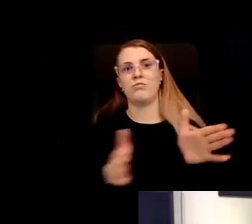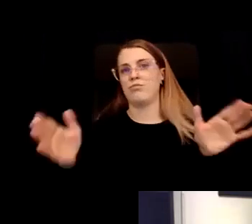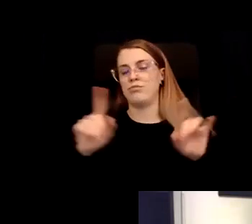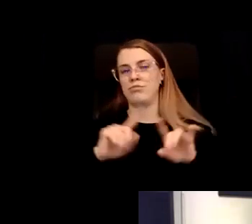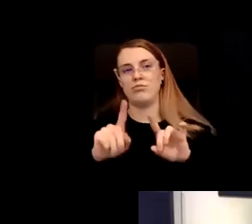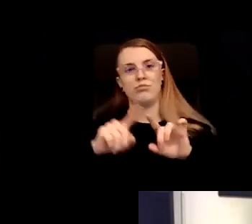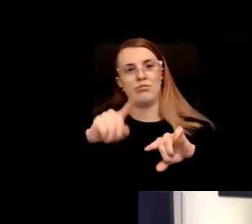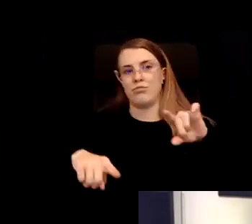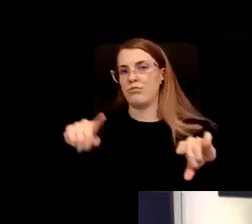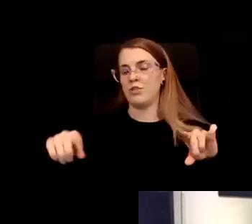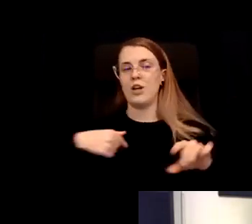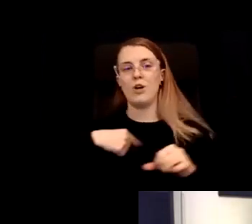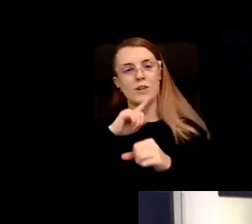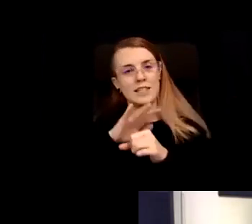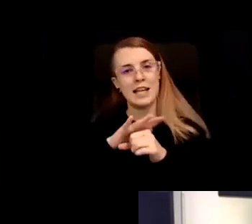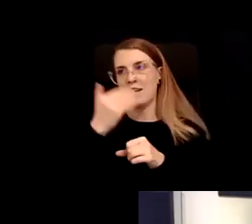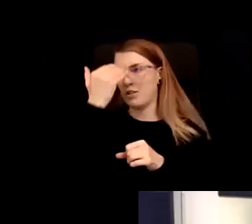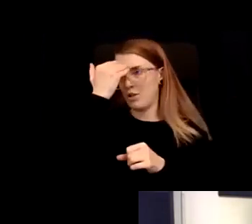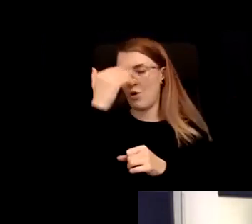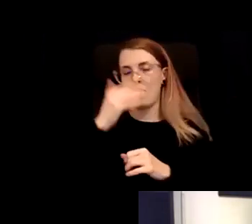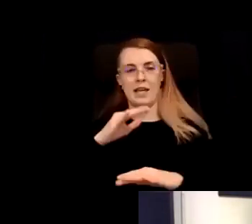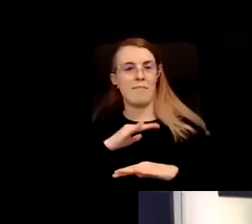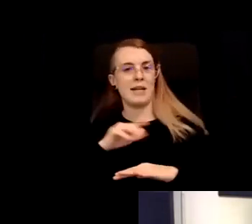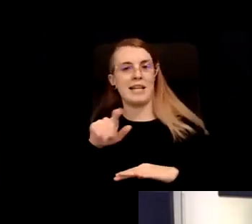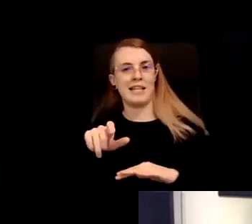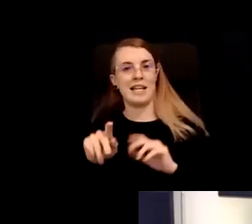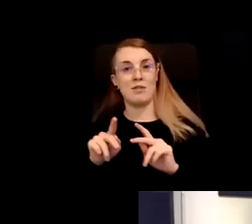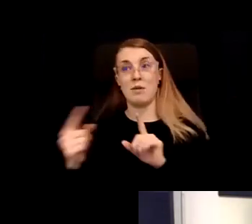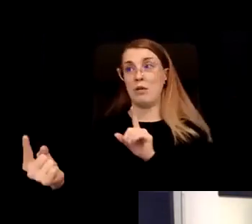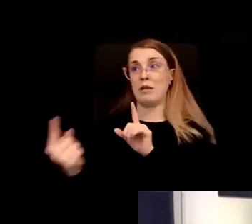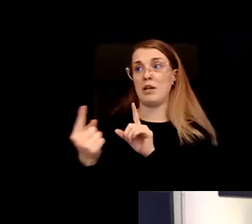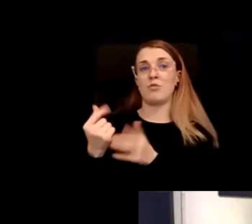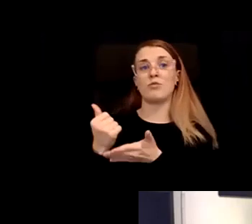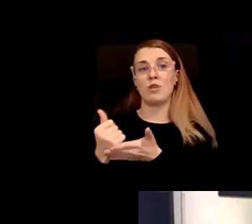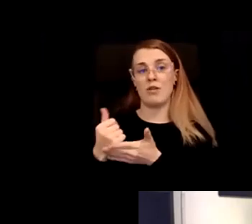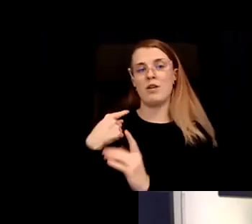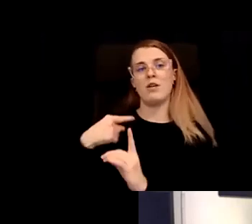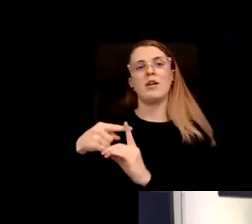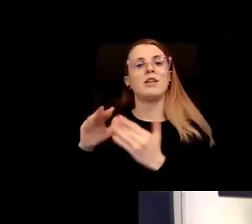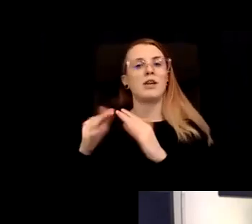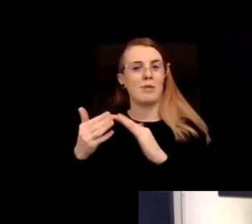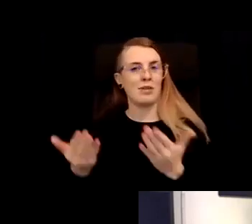to knowing and meeting the needs of people who come to us for help as well as the communities we're here to serve.